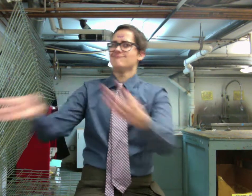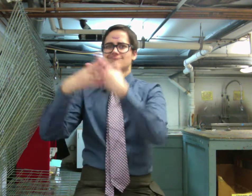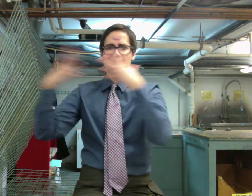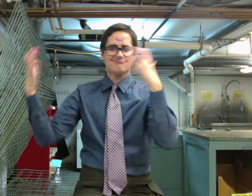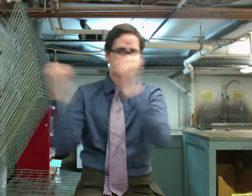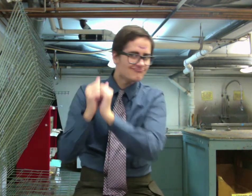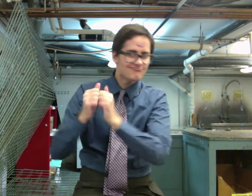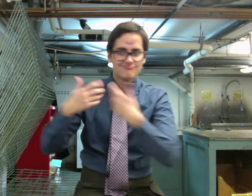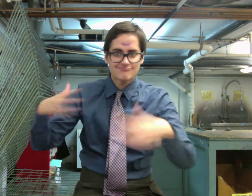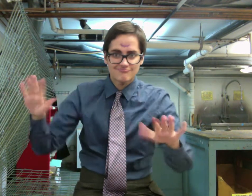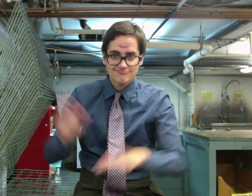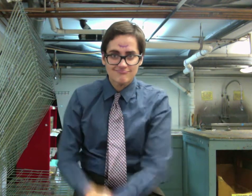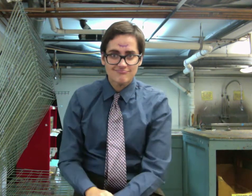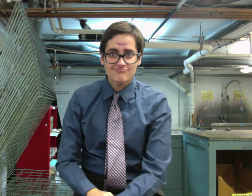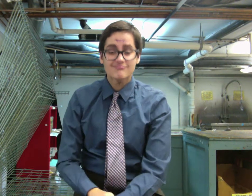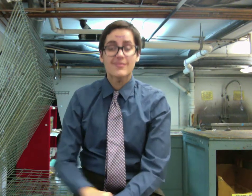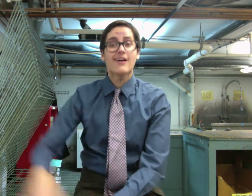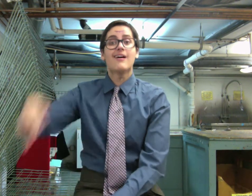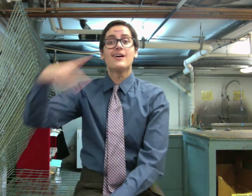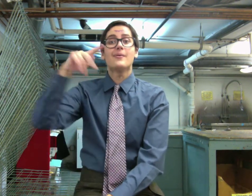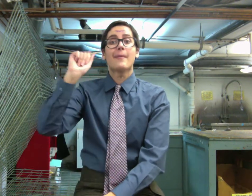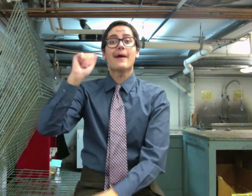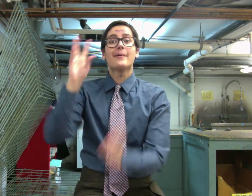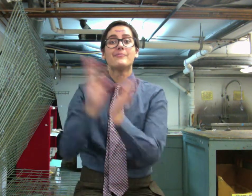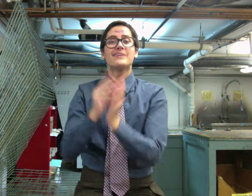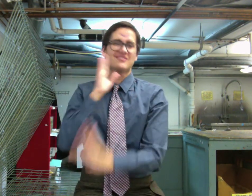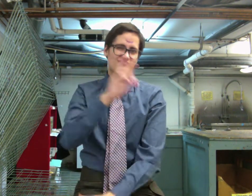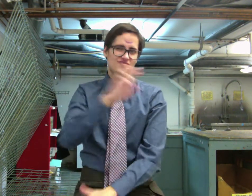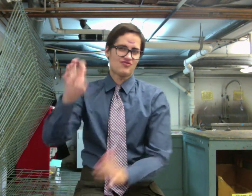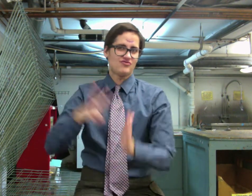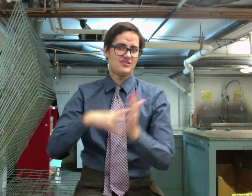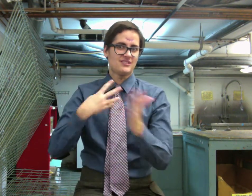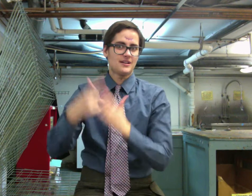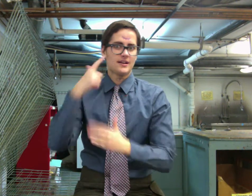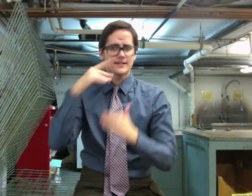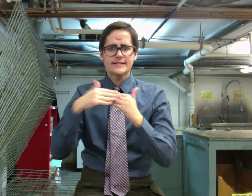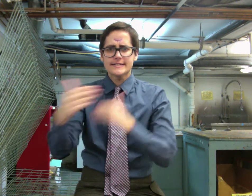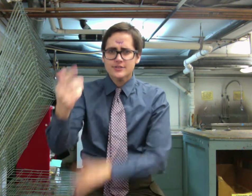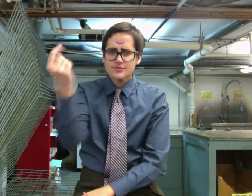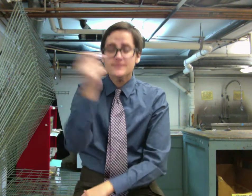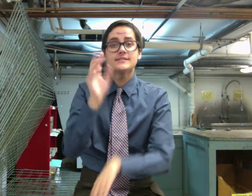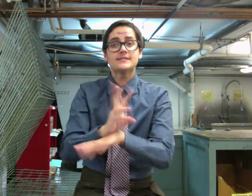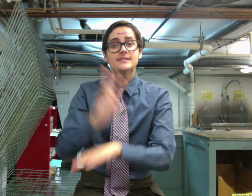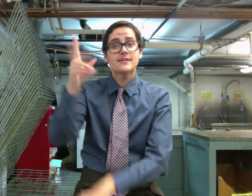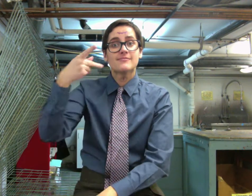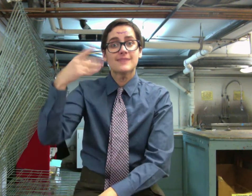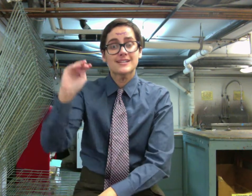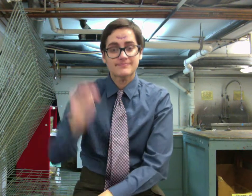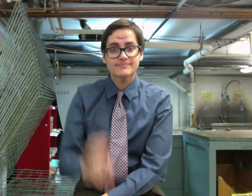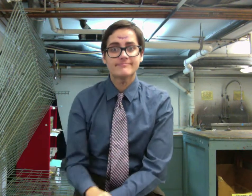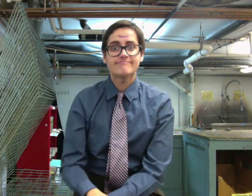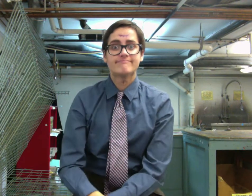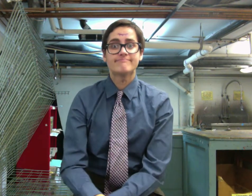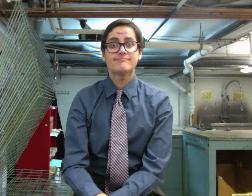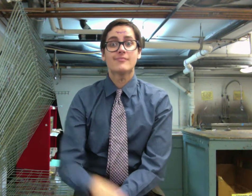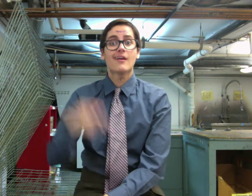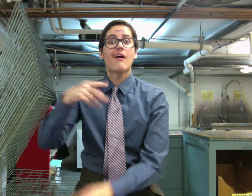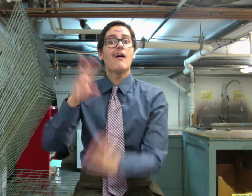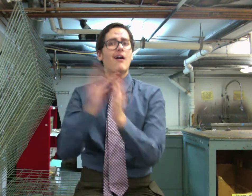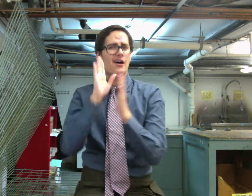closed, and the PTA meeting rescheduled for next Tuesday at 6 PM. That meeting